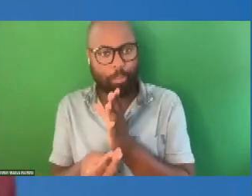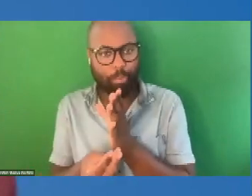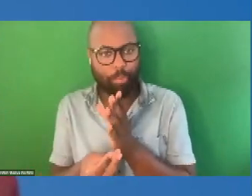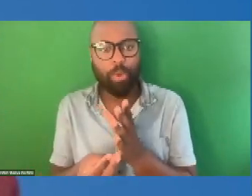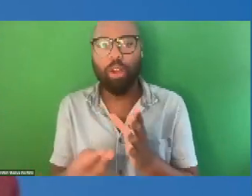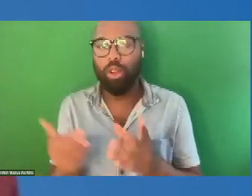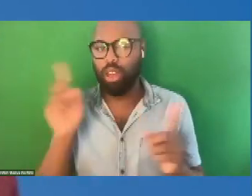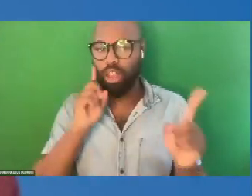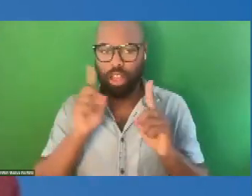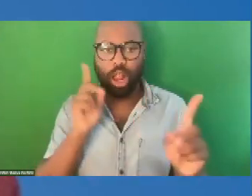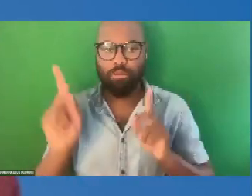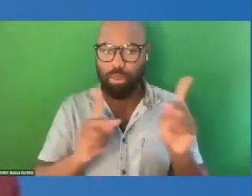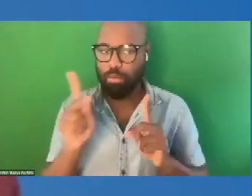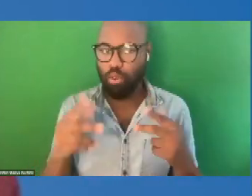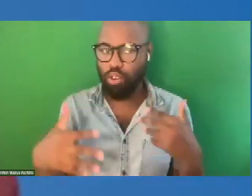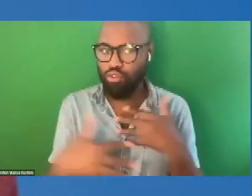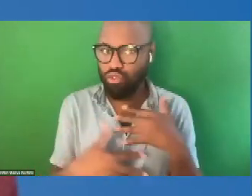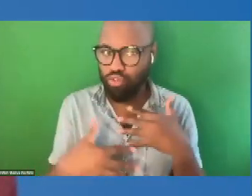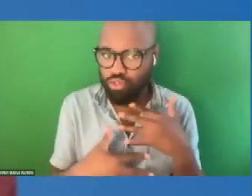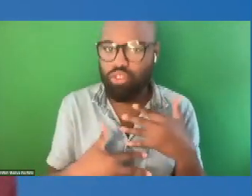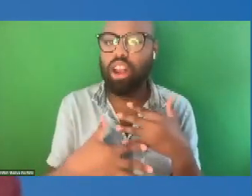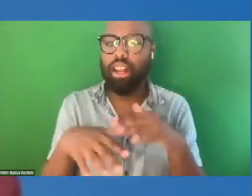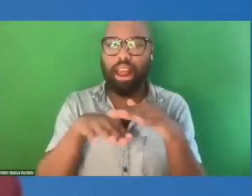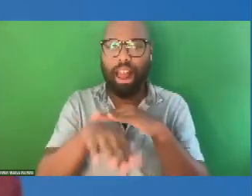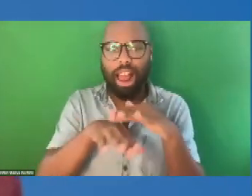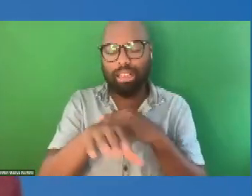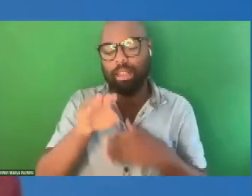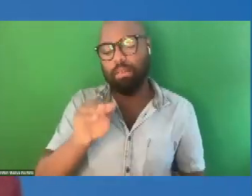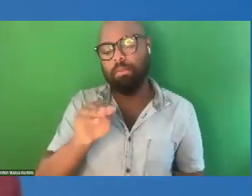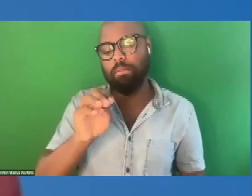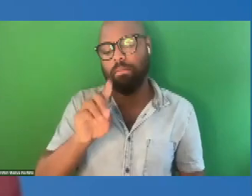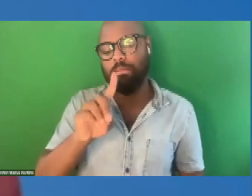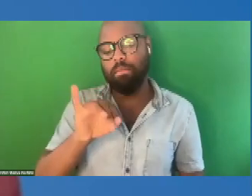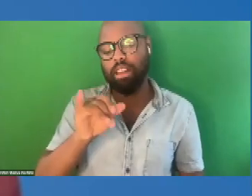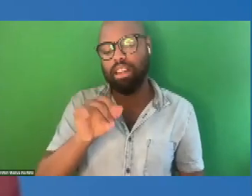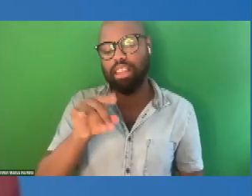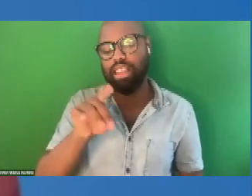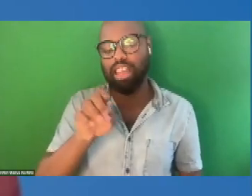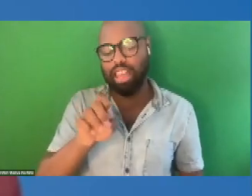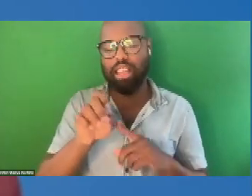to access Medicaid because they know this policy exists.